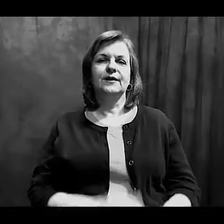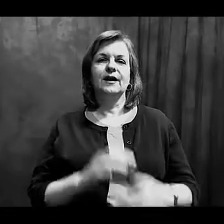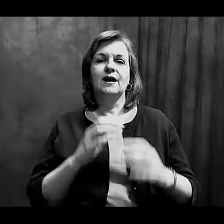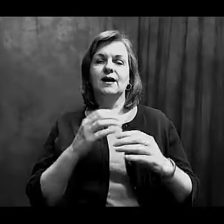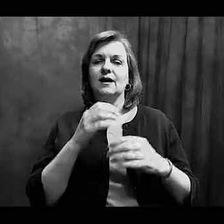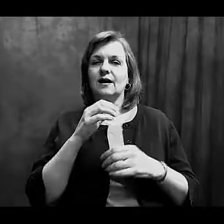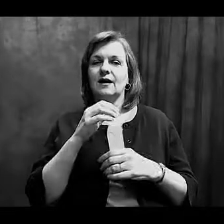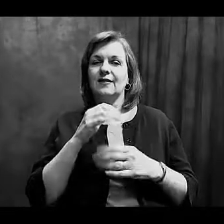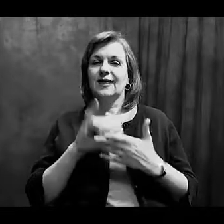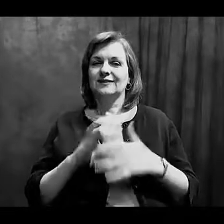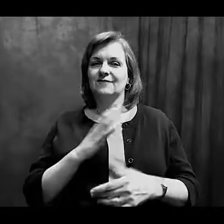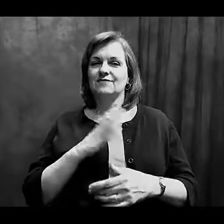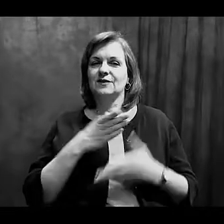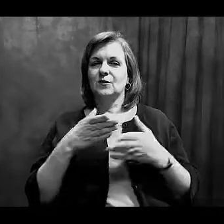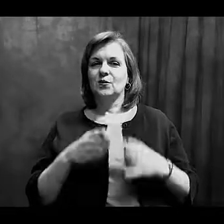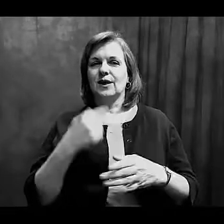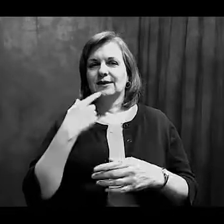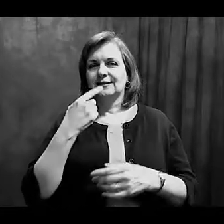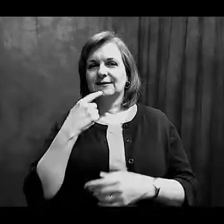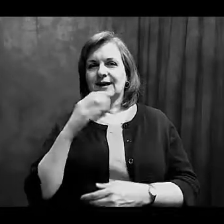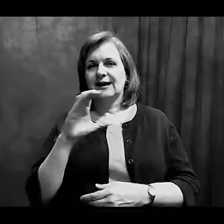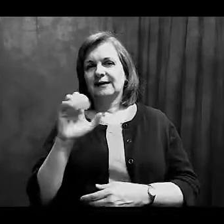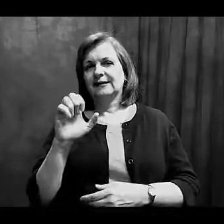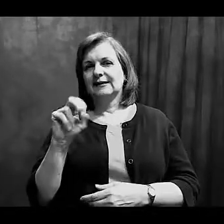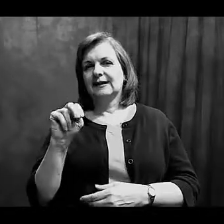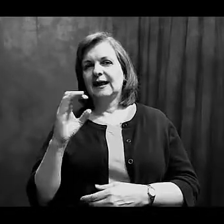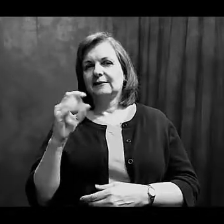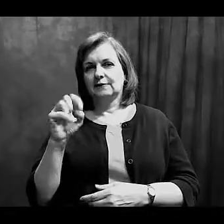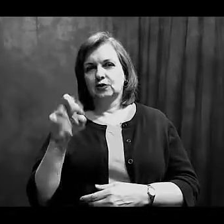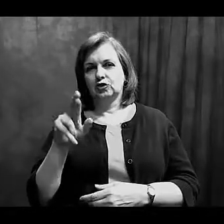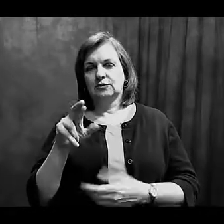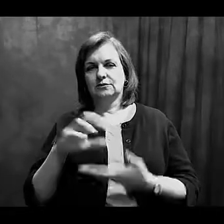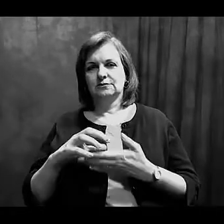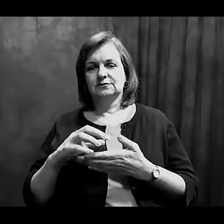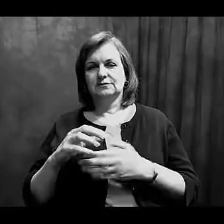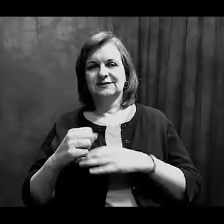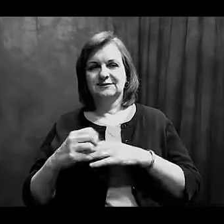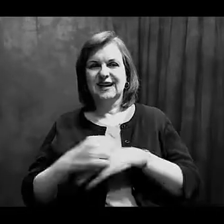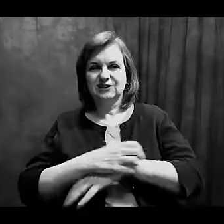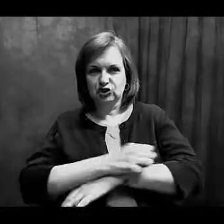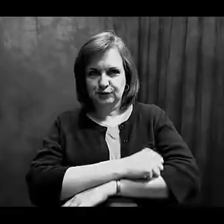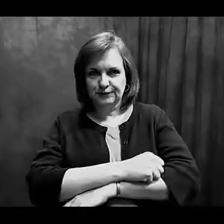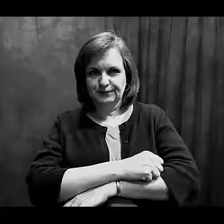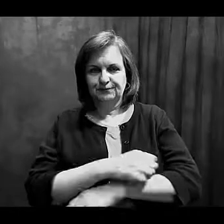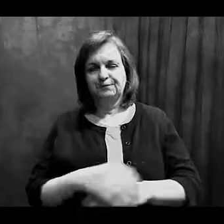uncontrolled cell division is a fancy way to say cancer